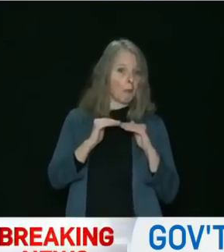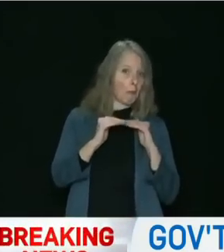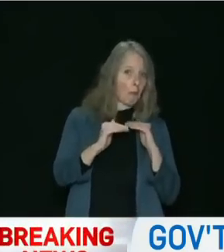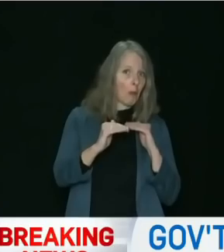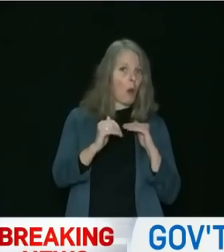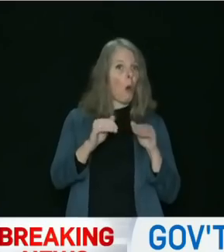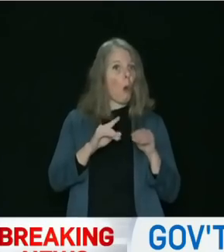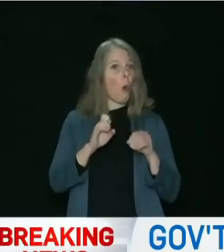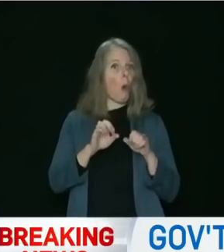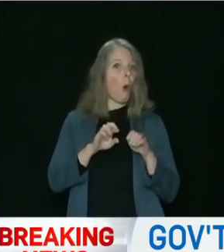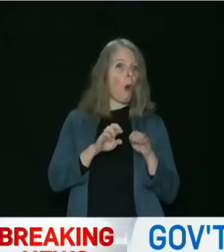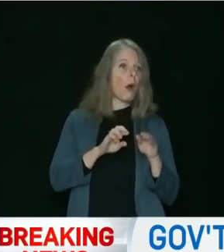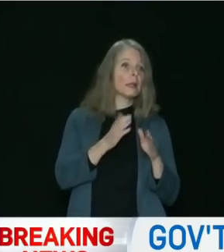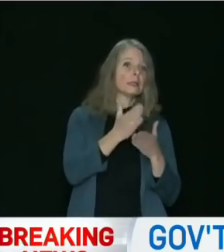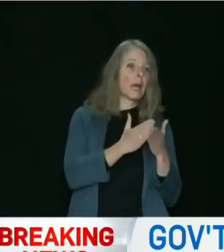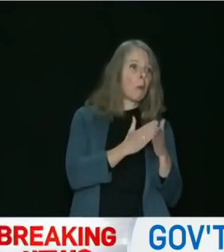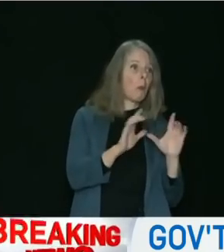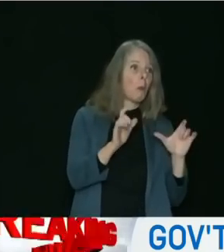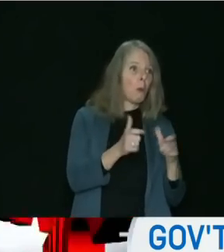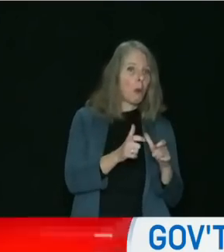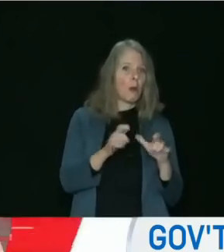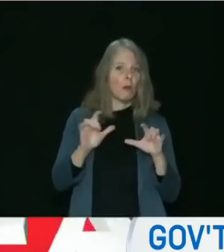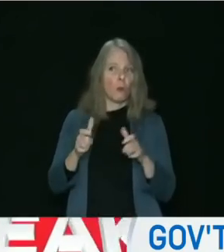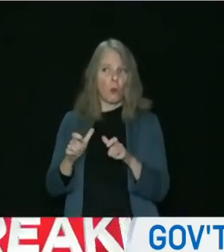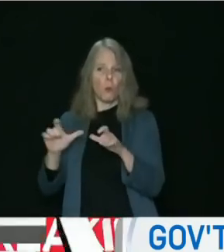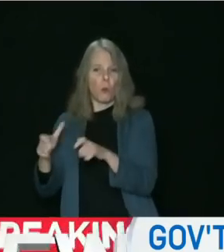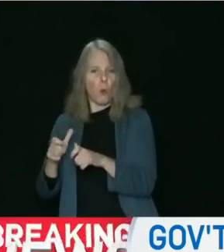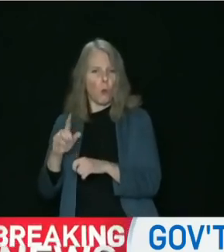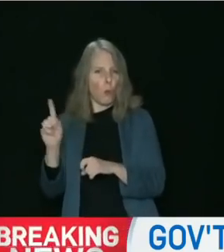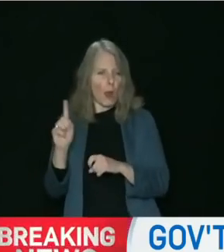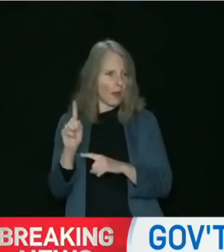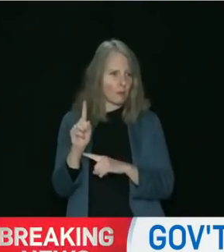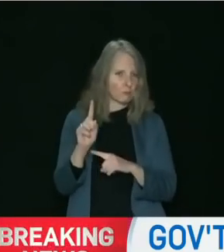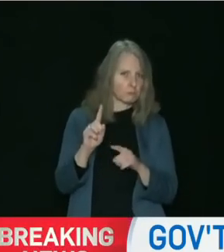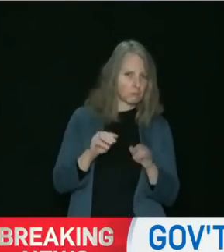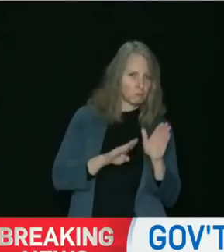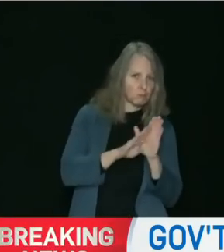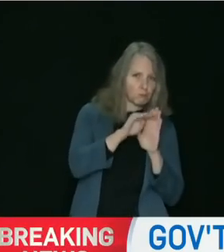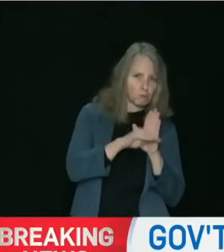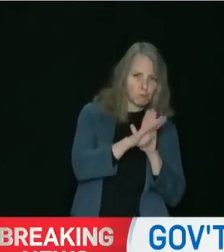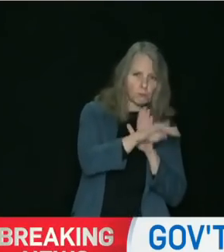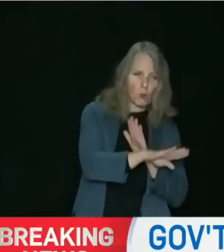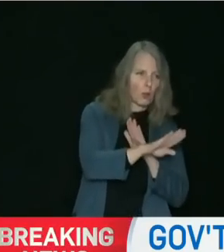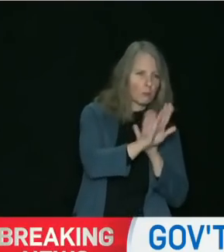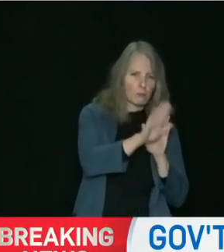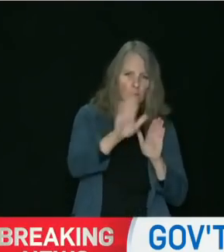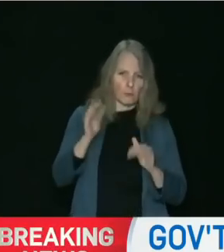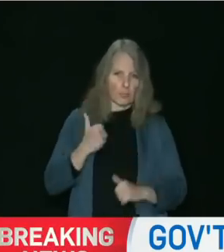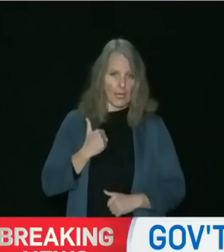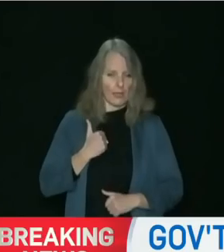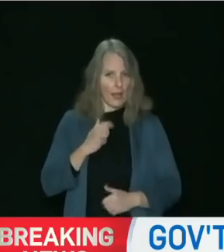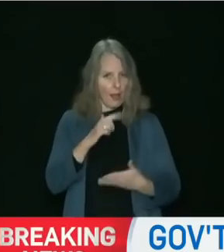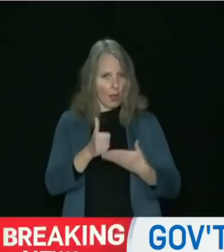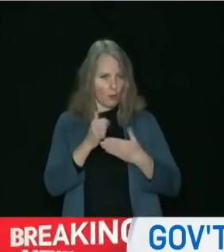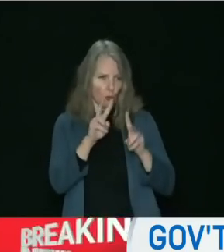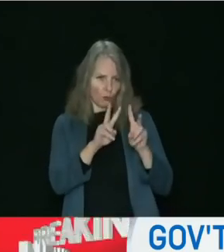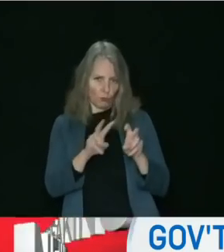THIS INDICATOR CAN HELP US DETERMINE WHETHER COVID-19 IS